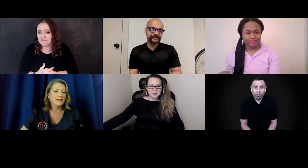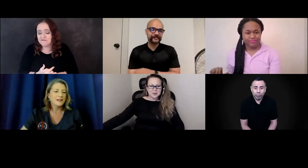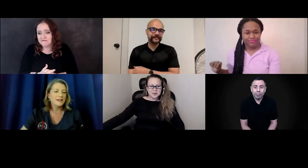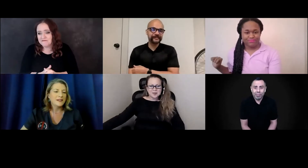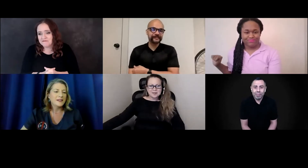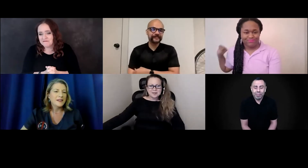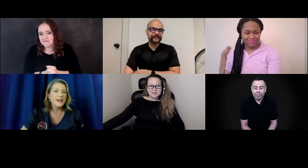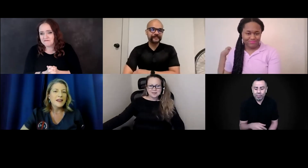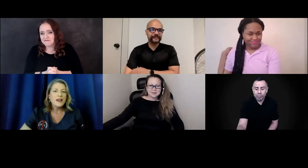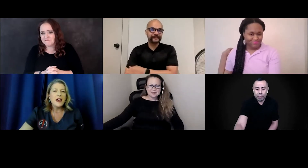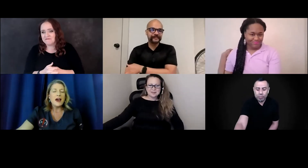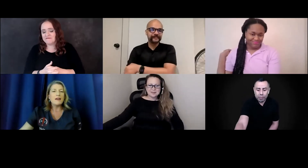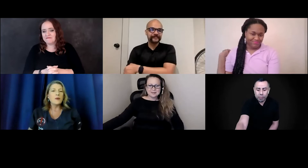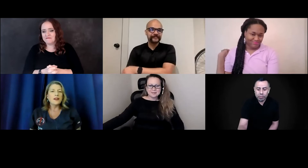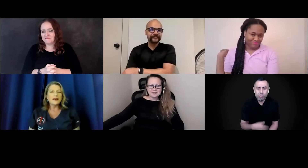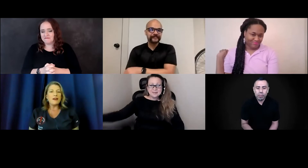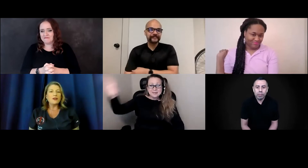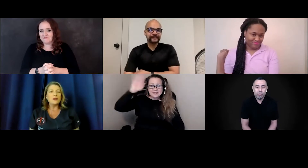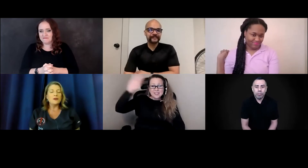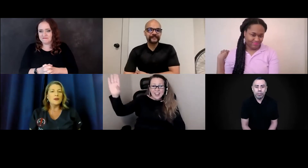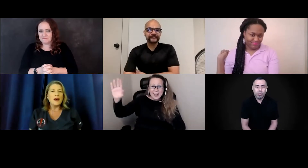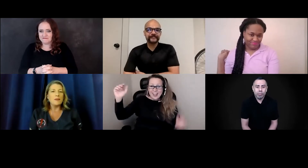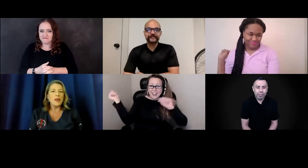Alicia Booth: Hi, everyone, good afternoon.